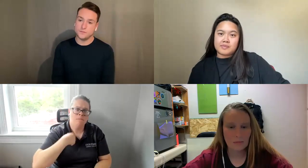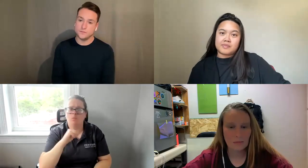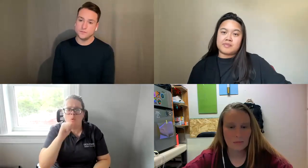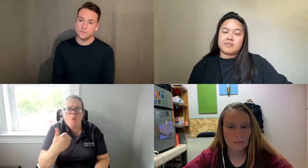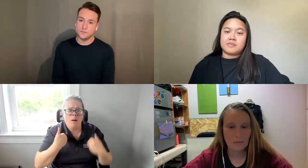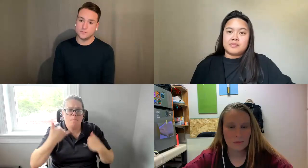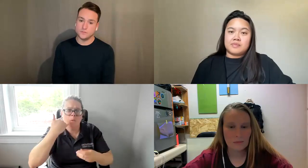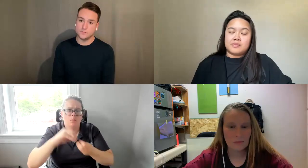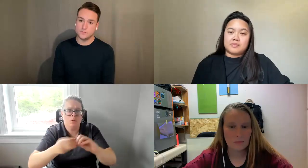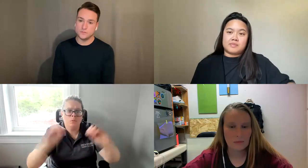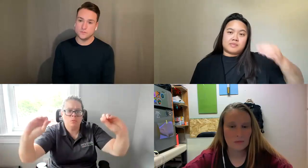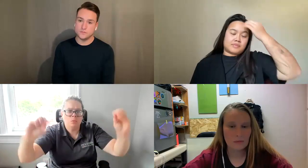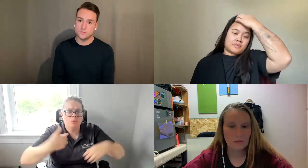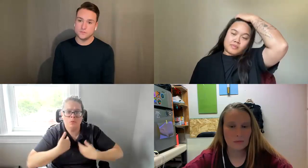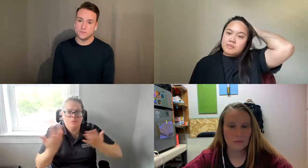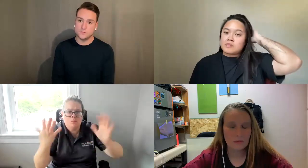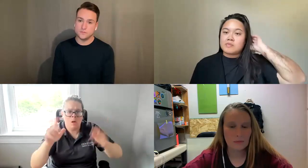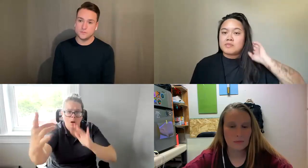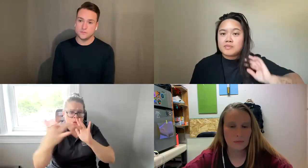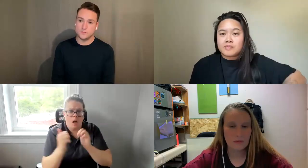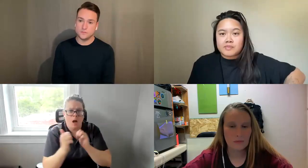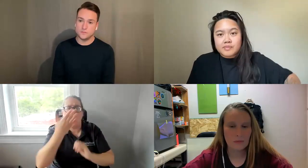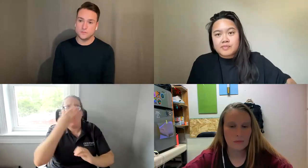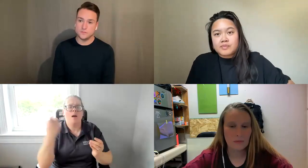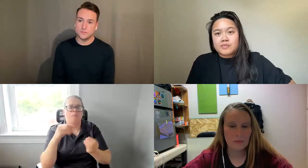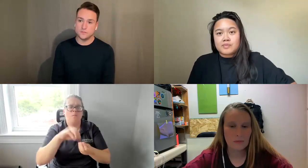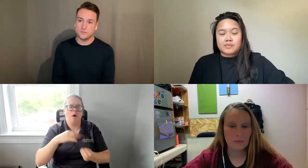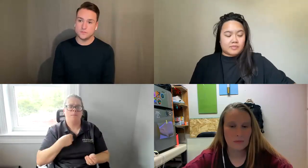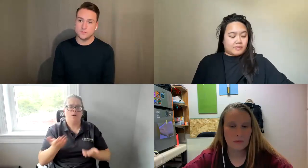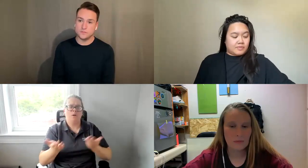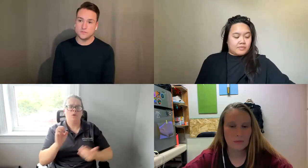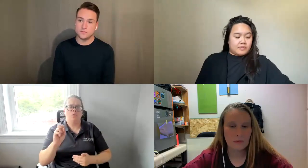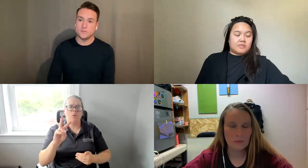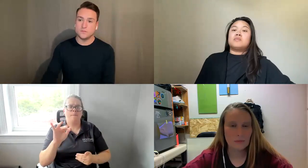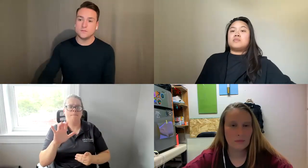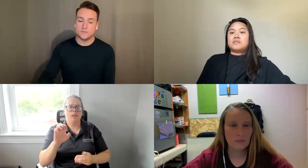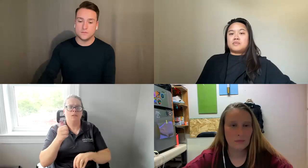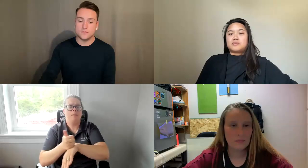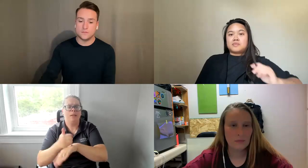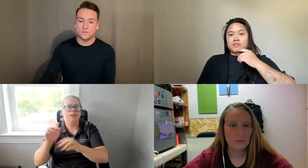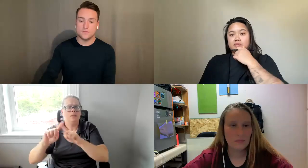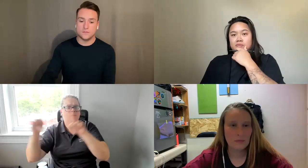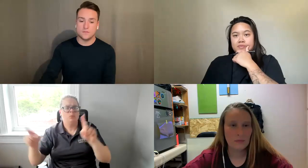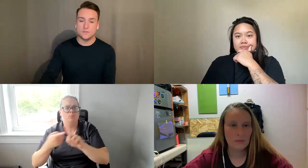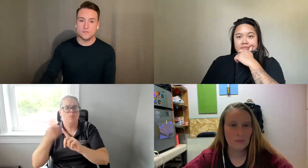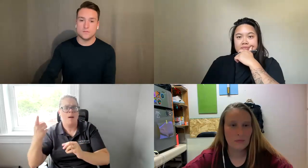But with Lost River Vacations there is no phone number listed so they don't have a way to contact me.